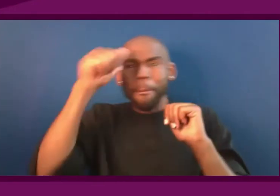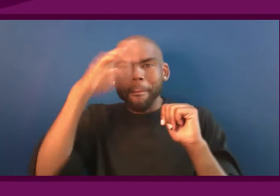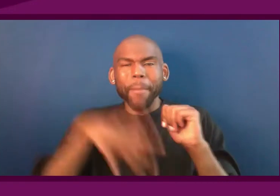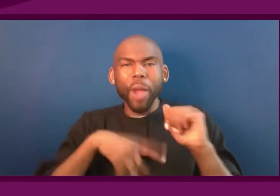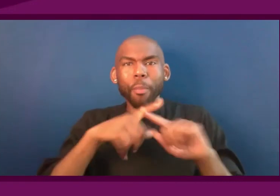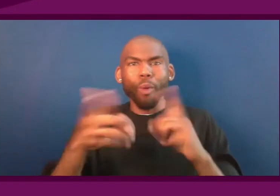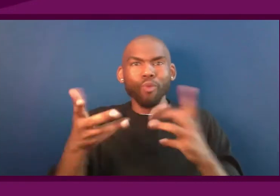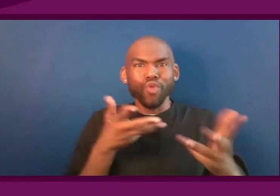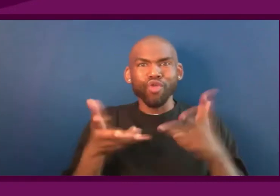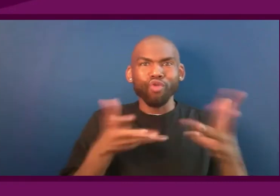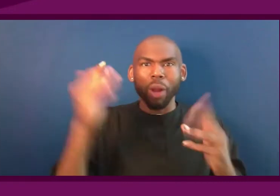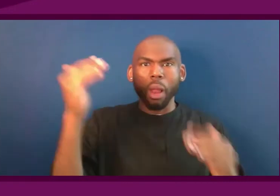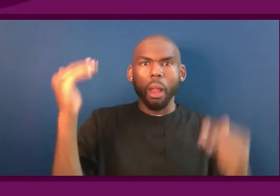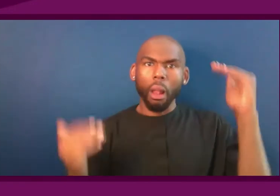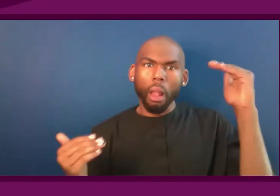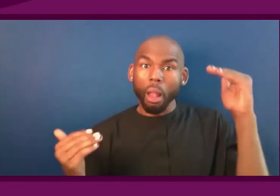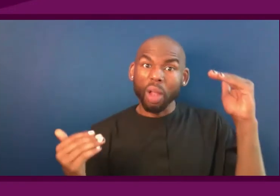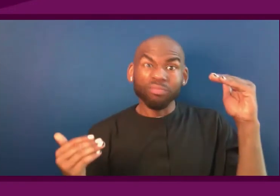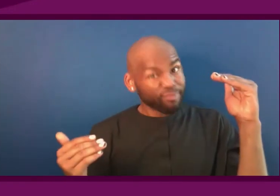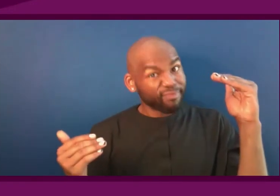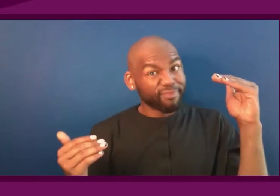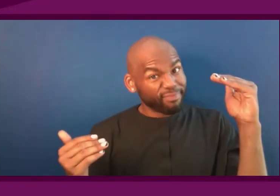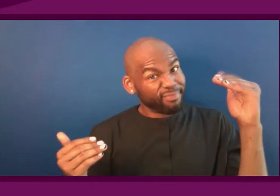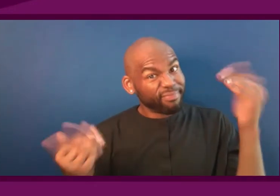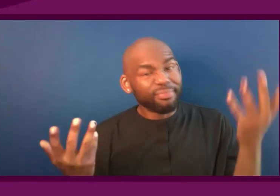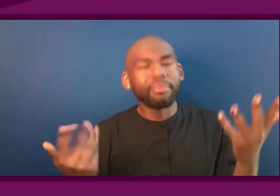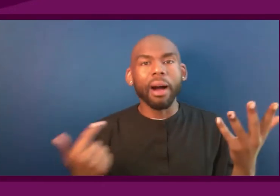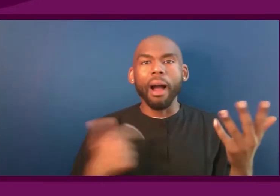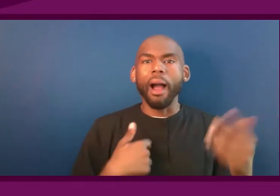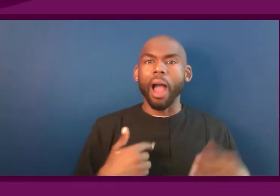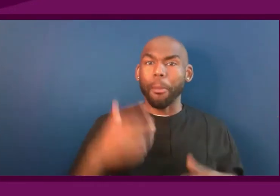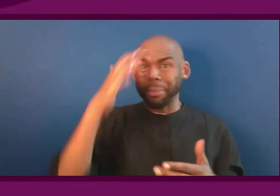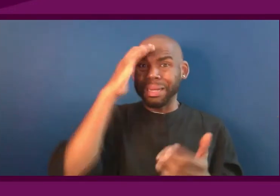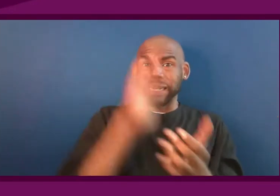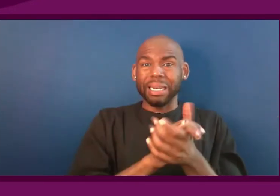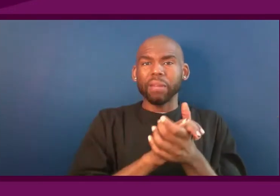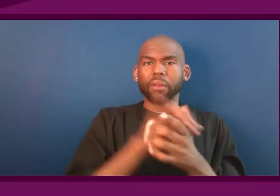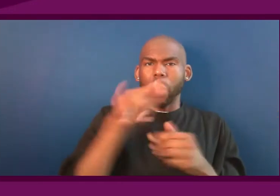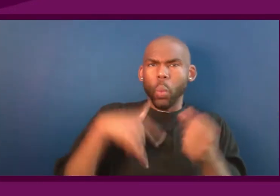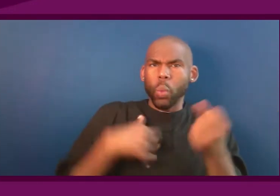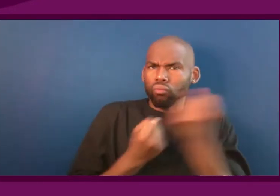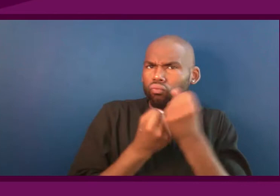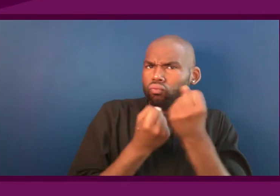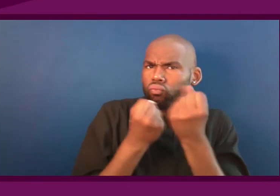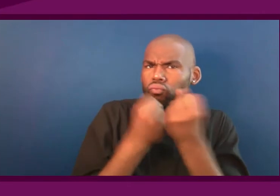When you look at... if you just look at it from a gender issue and there are major issues, so a man,